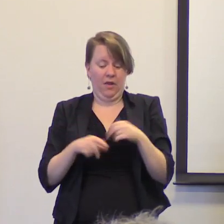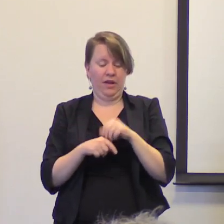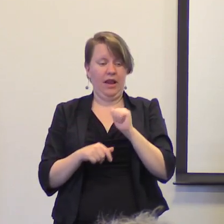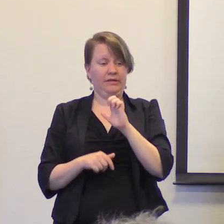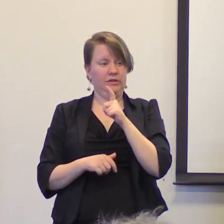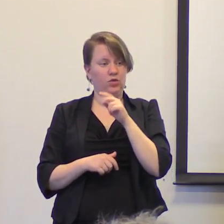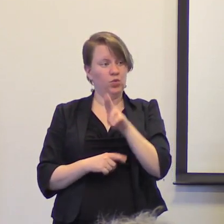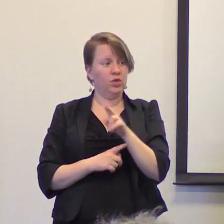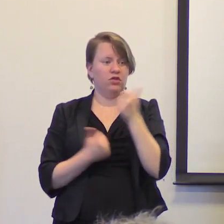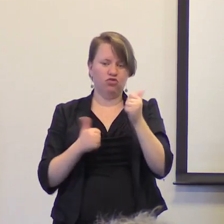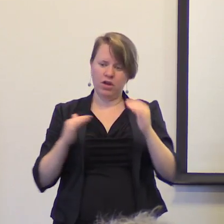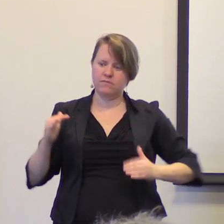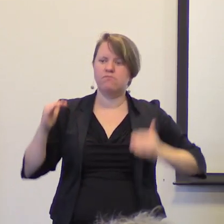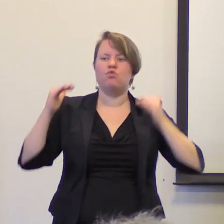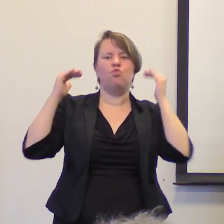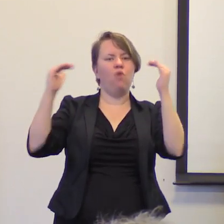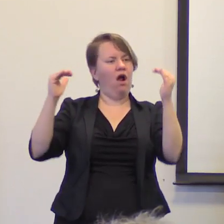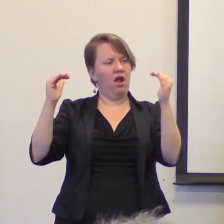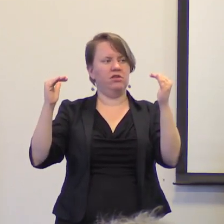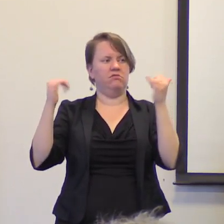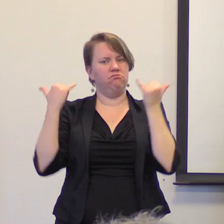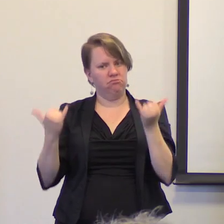they're trying to rise to that occasion right now. We're not only going to litigate.